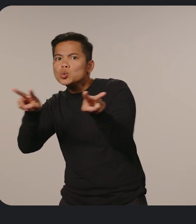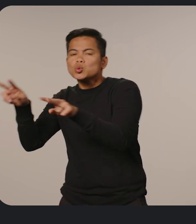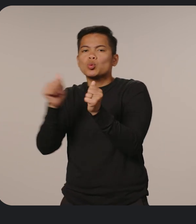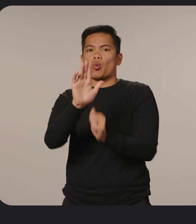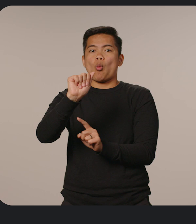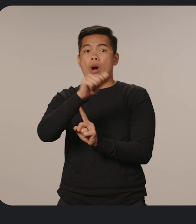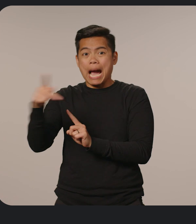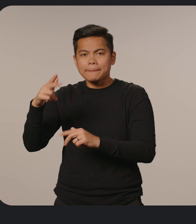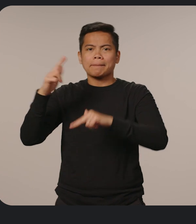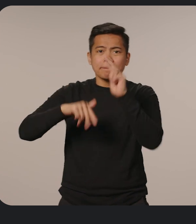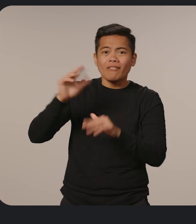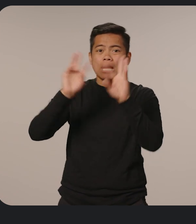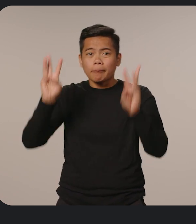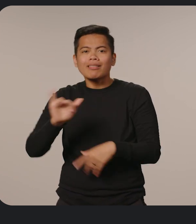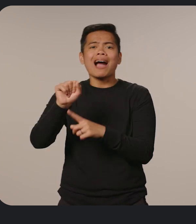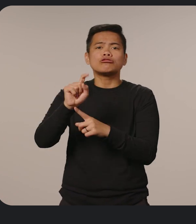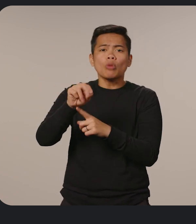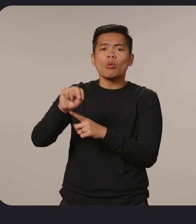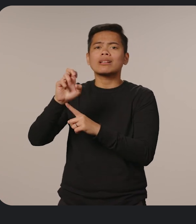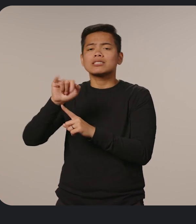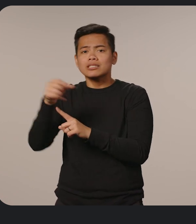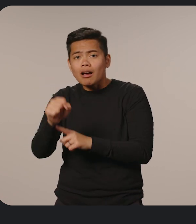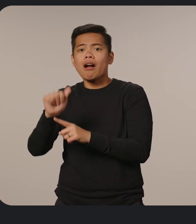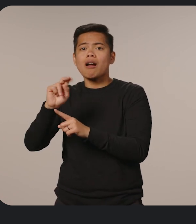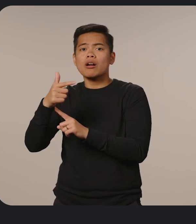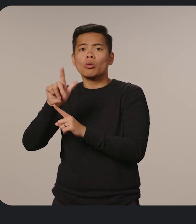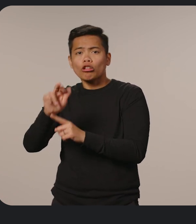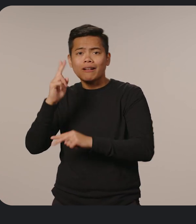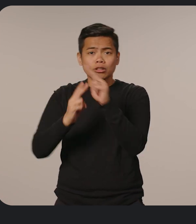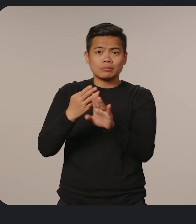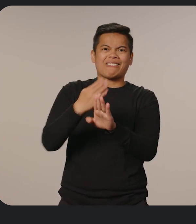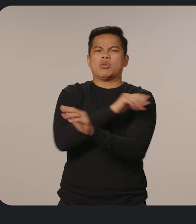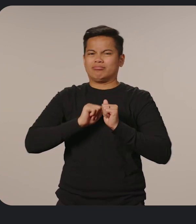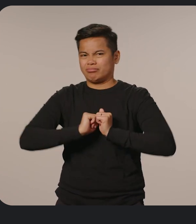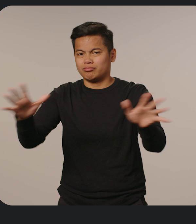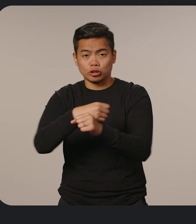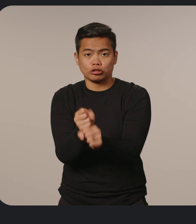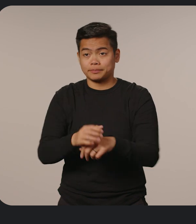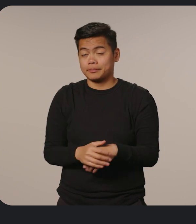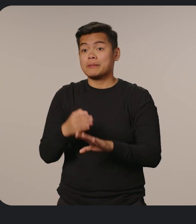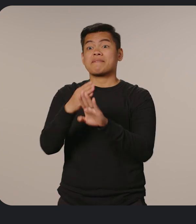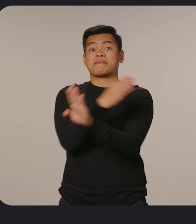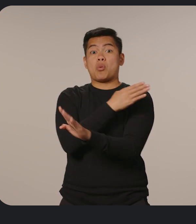angular Universal before shipping to production before all the revisions of your